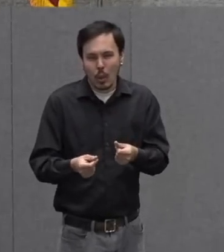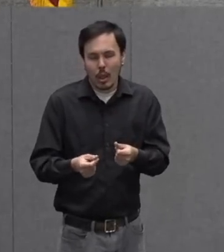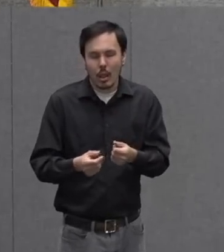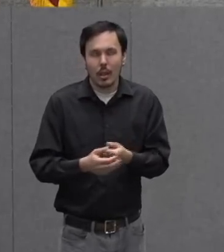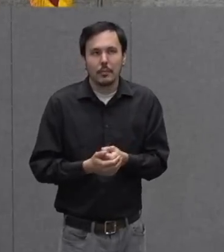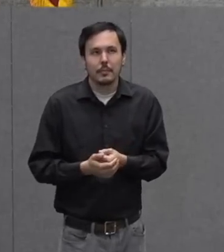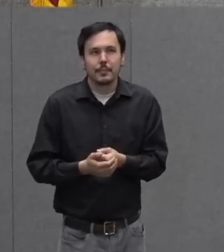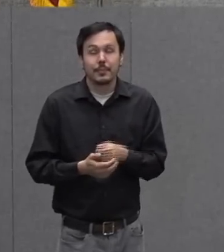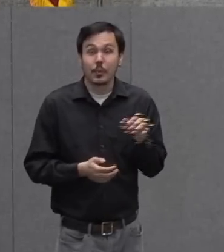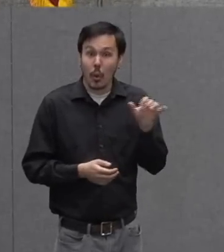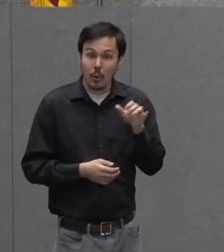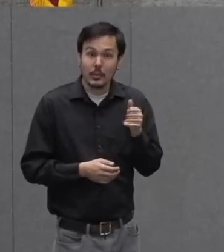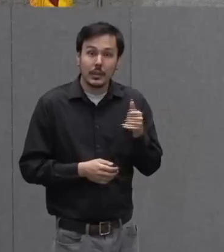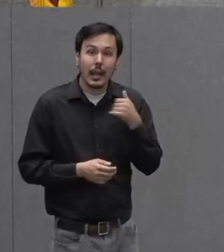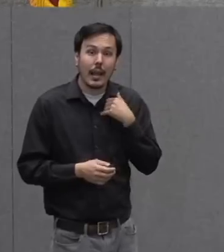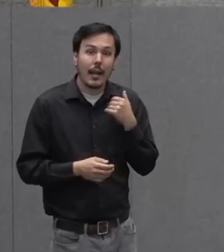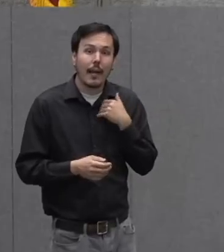it also has some folds in it.